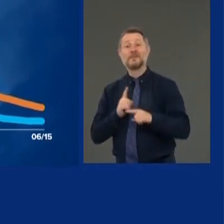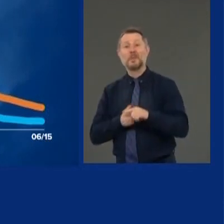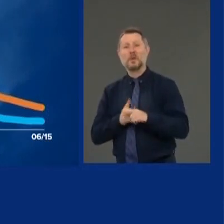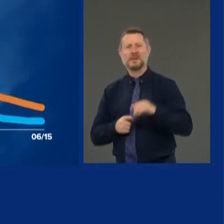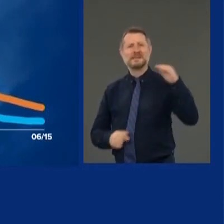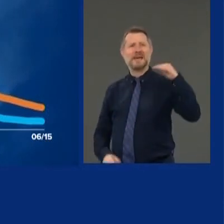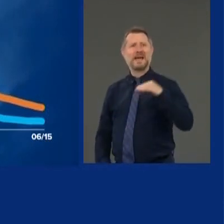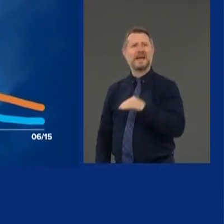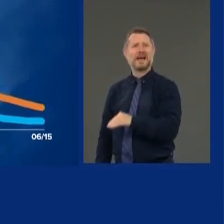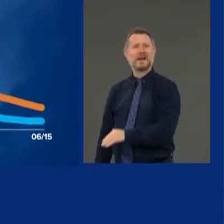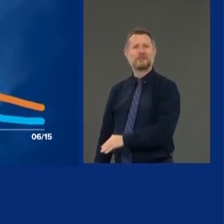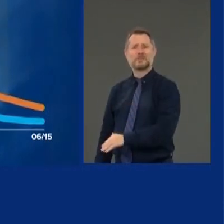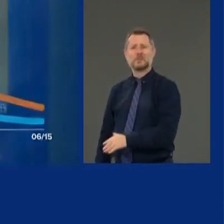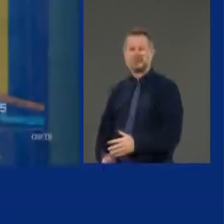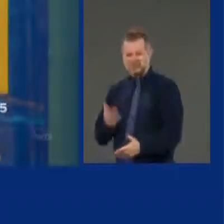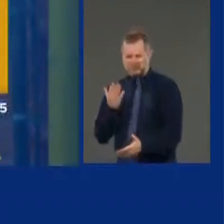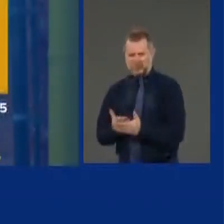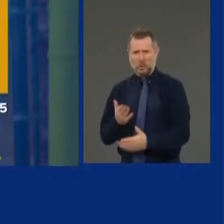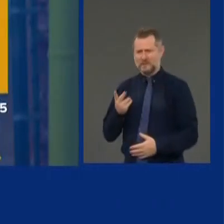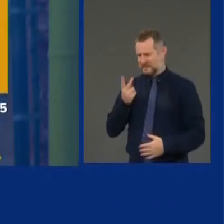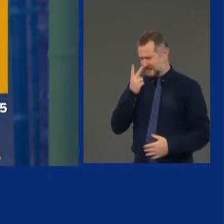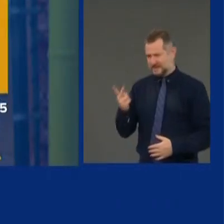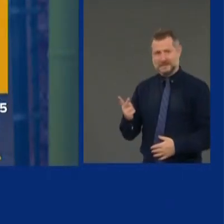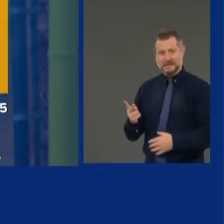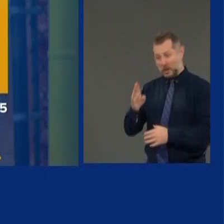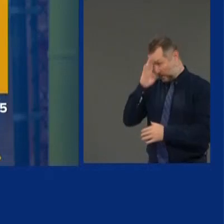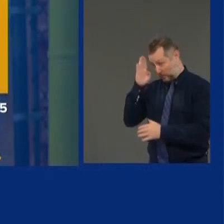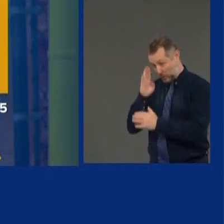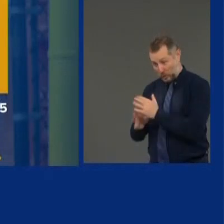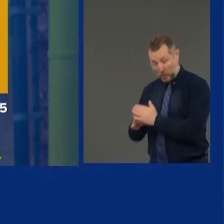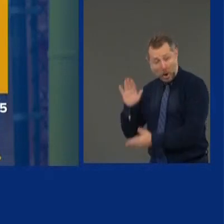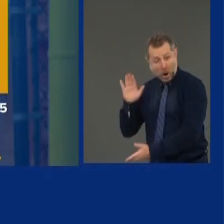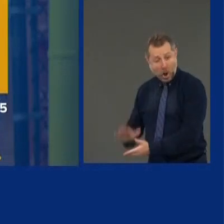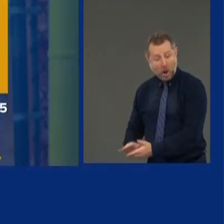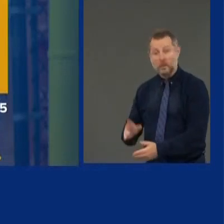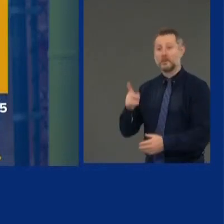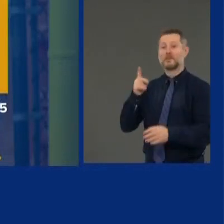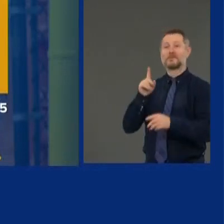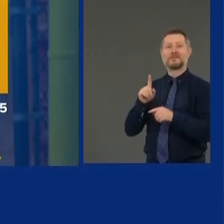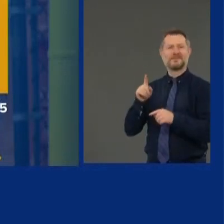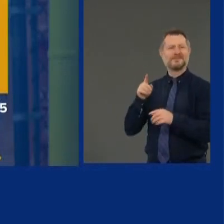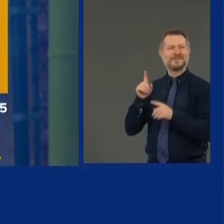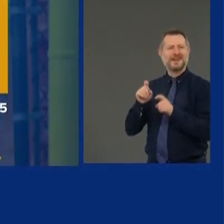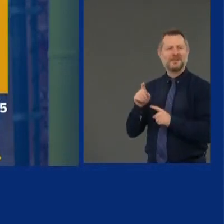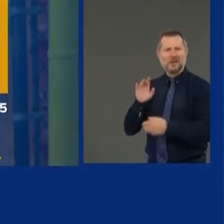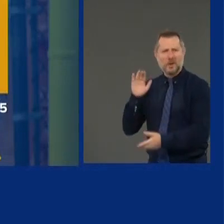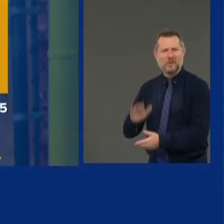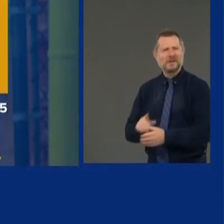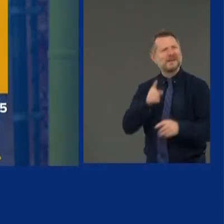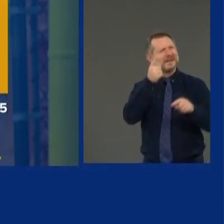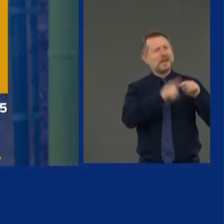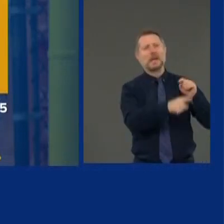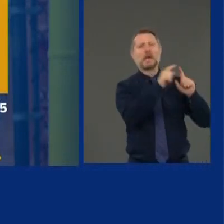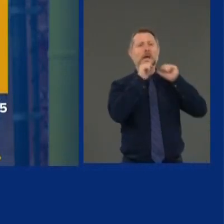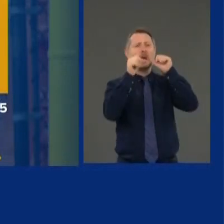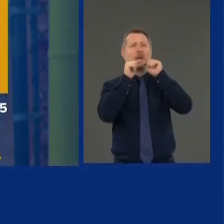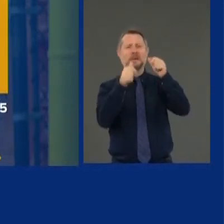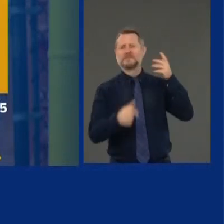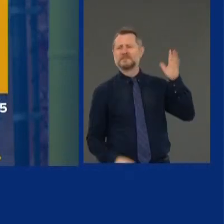THE PERCENTAGE OF POSITIVE IS GOING DOWN.